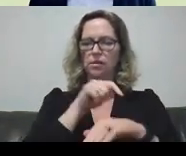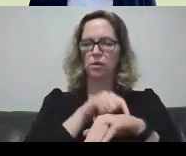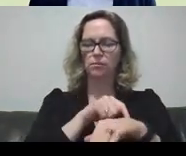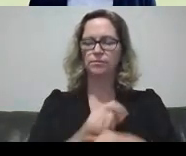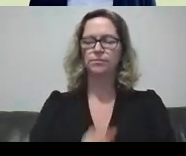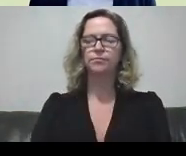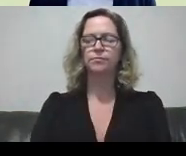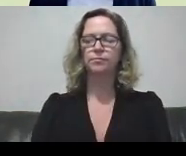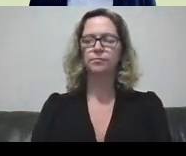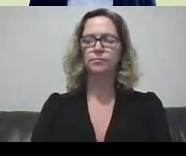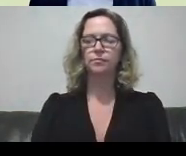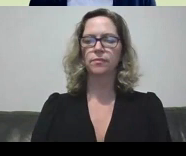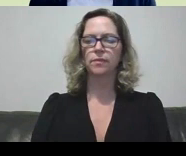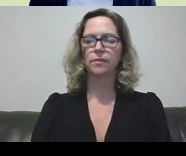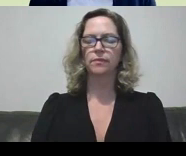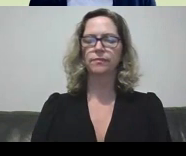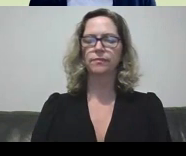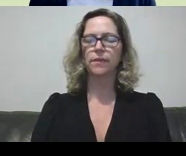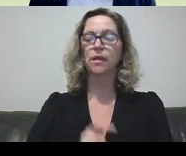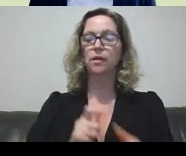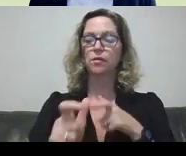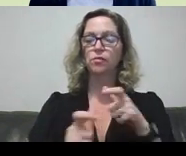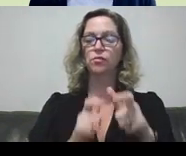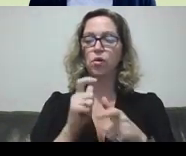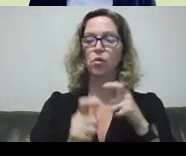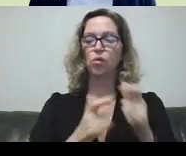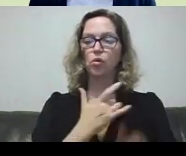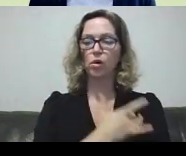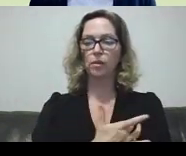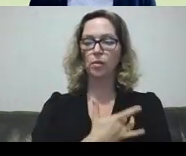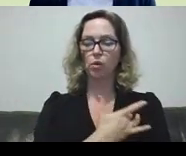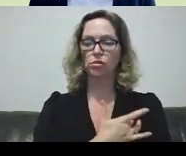emotions in check sometimes this is a hard one if you have an important